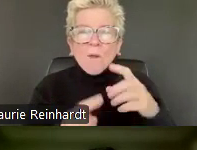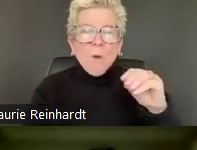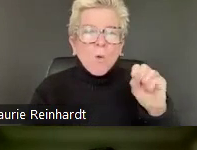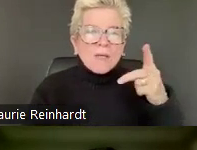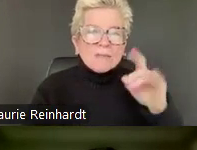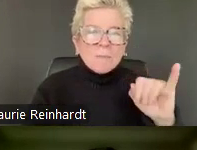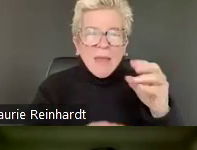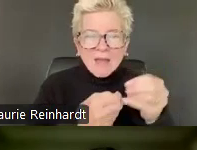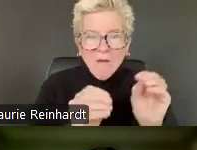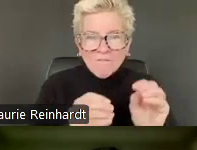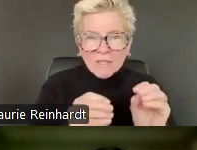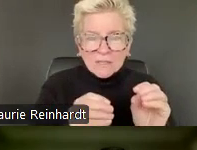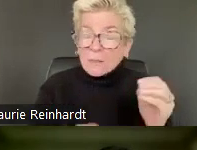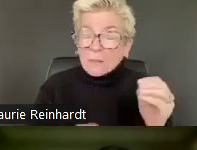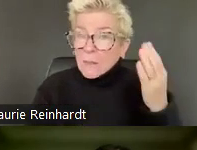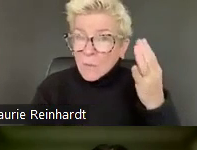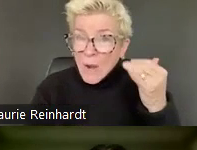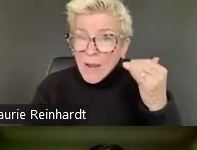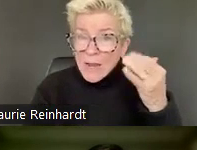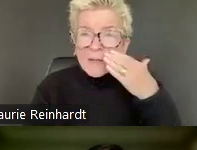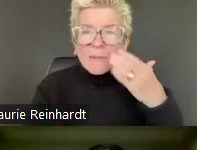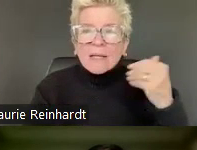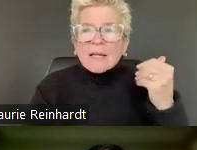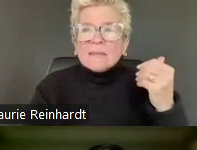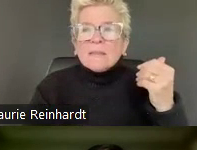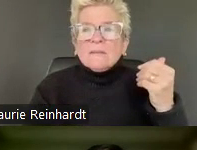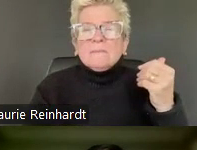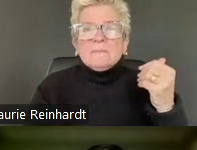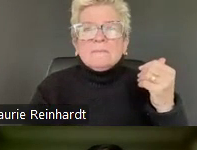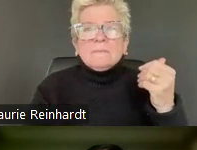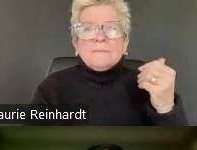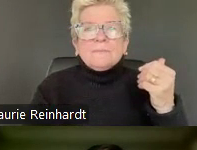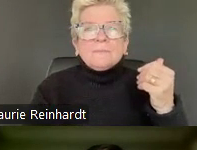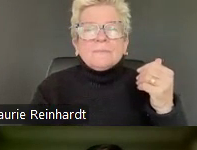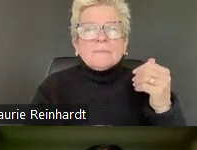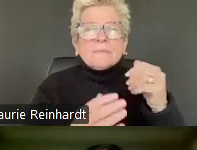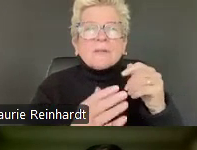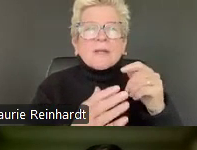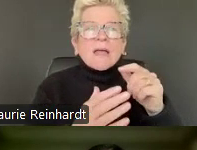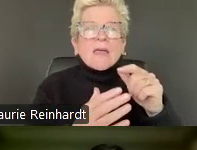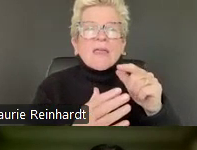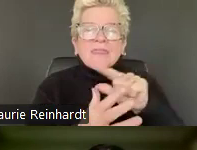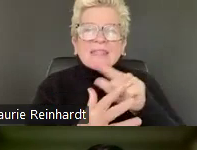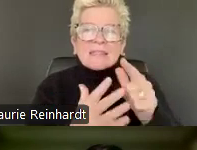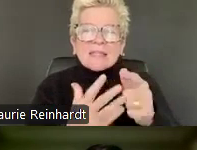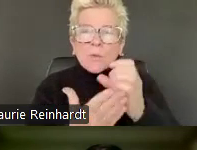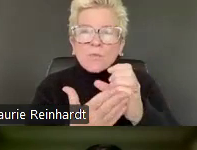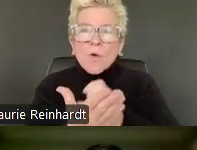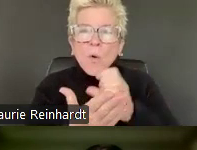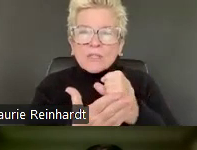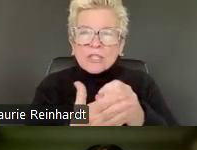that is because the sequence of courses are within the same program area,